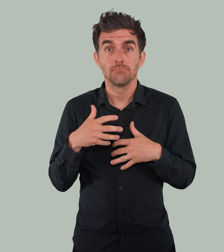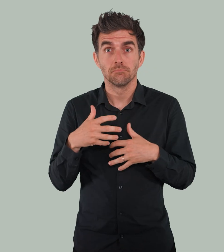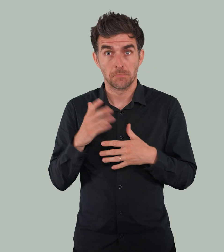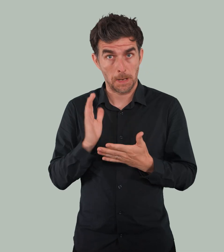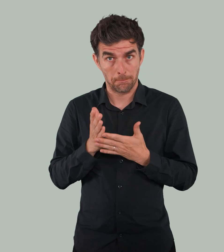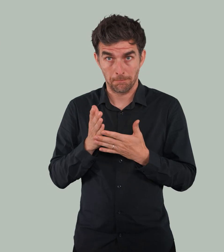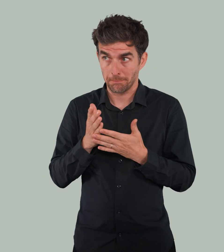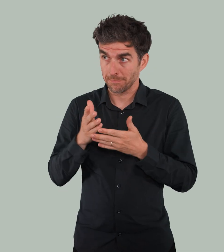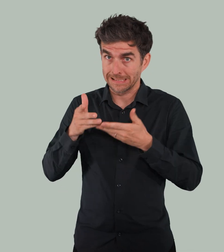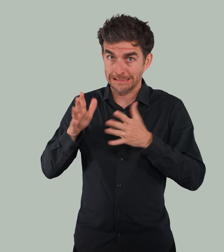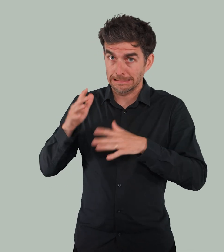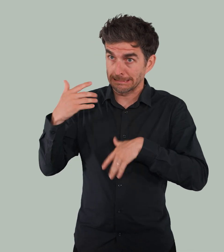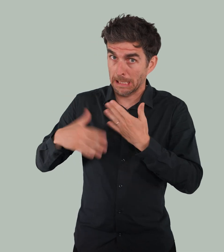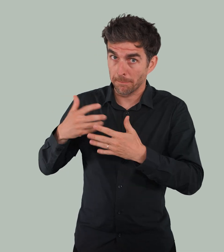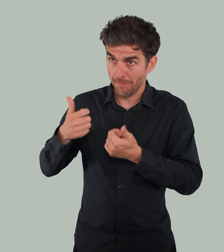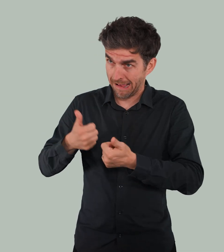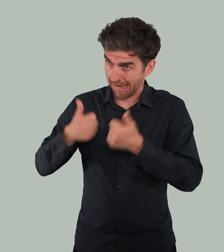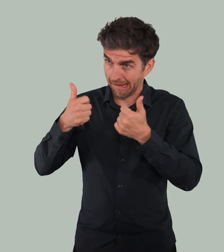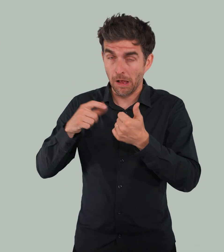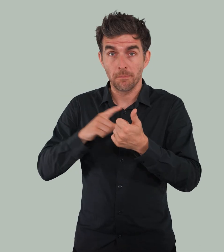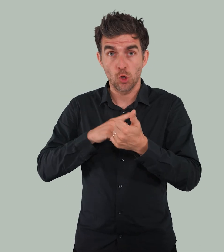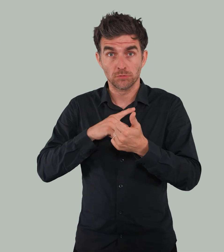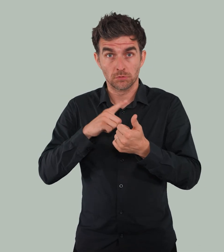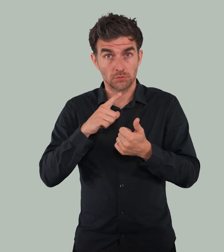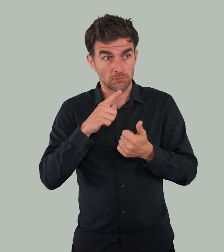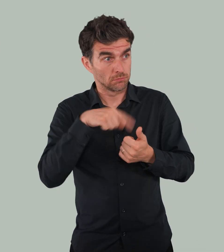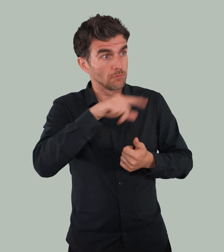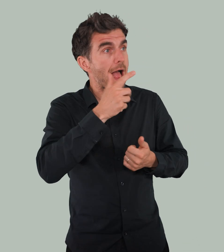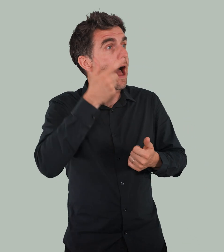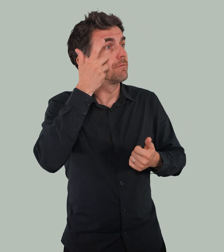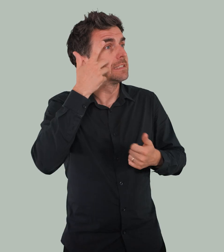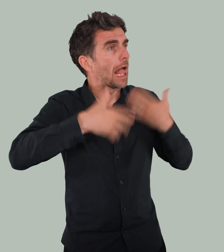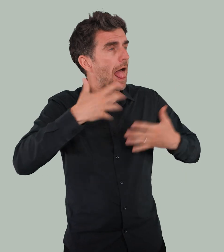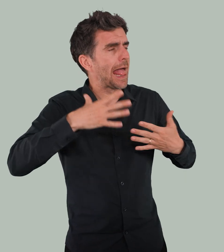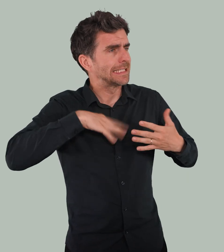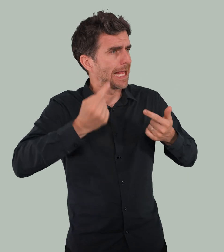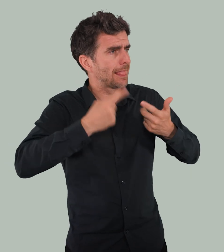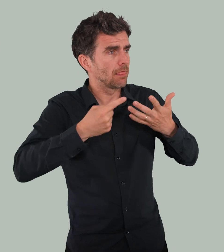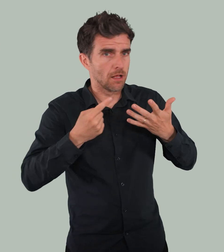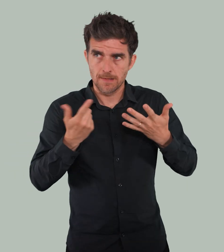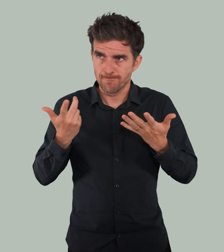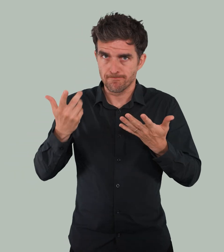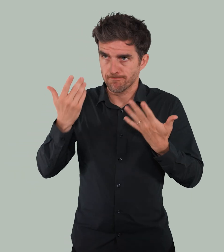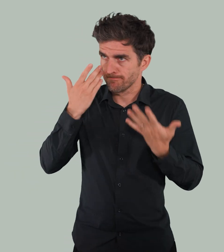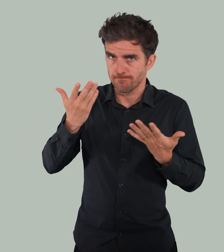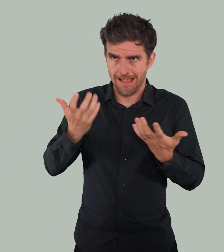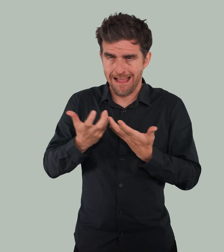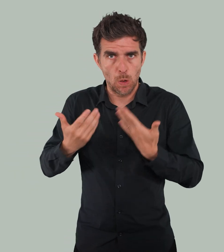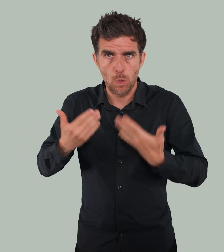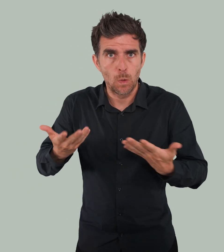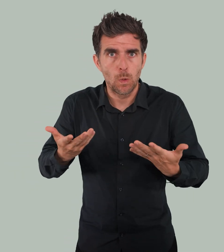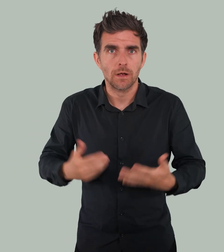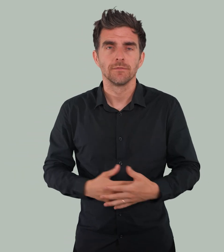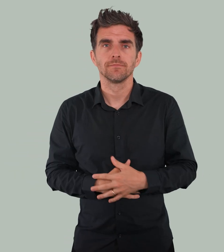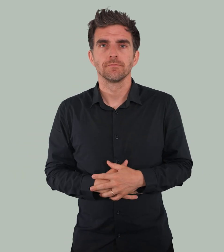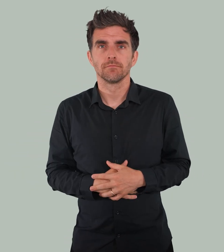how well the system reflects people’s day-to-day needs.